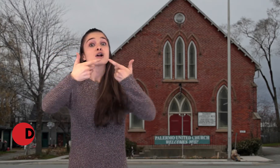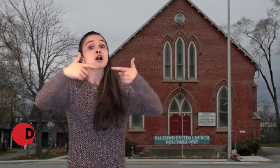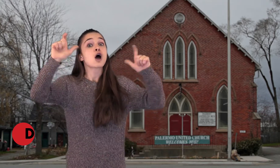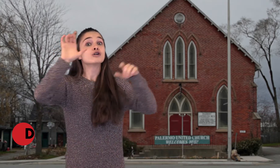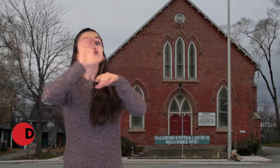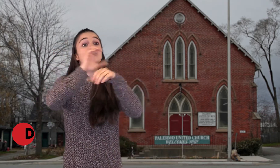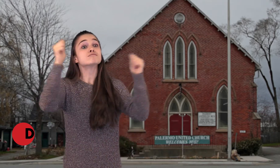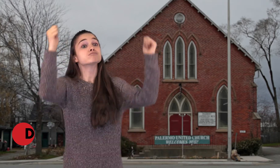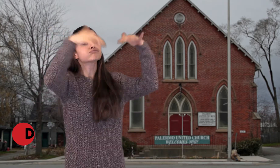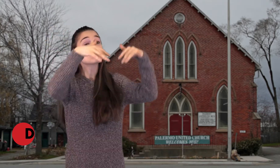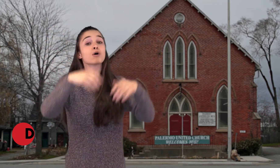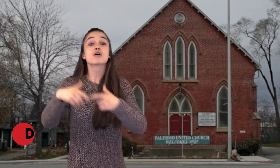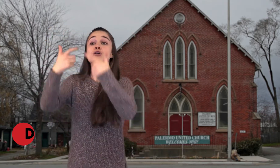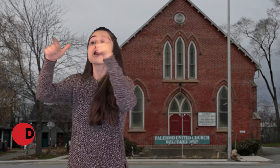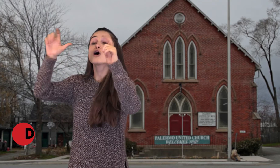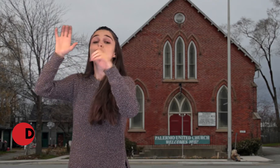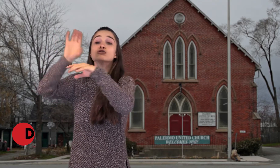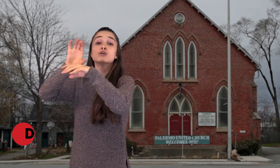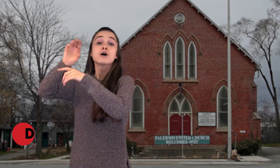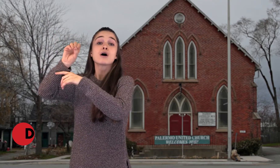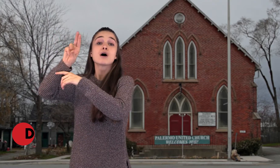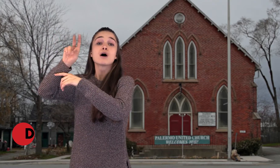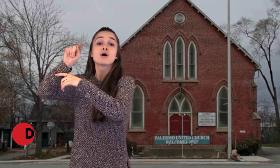Larger congregations or Church outreach,